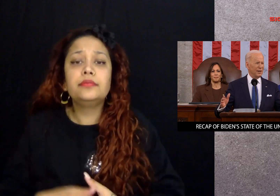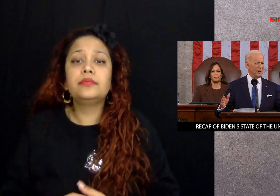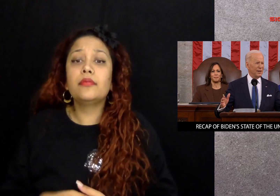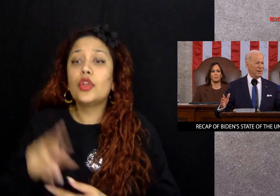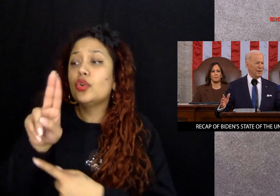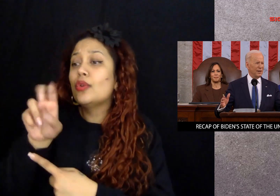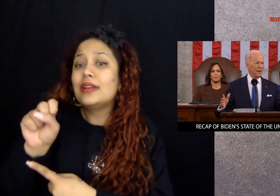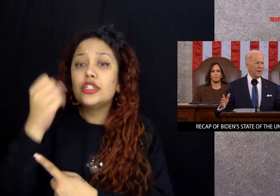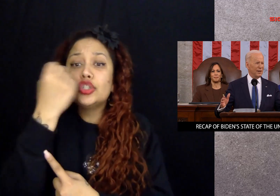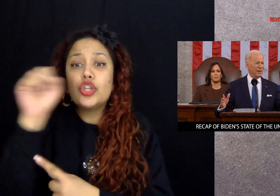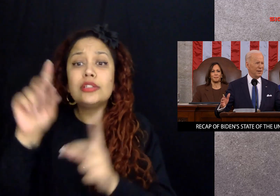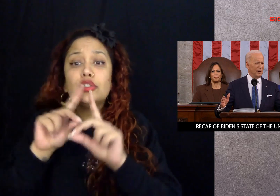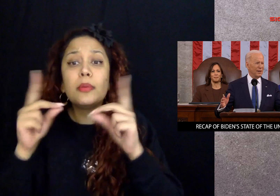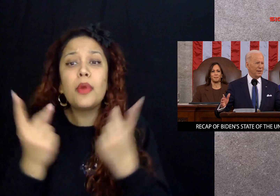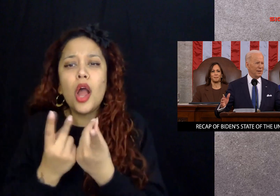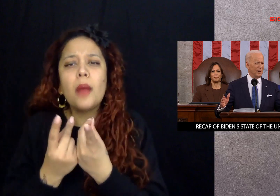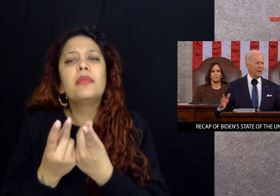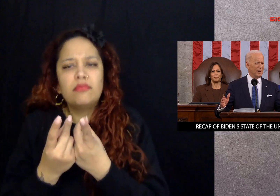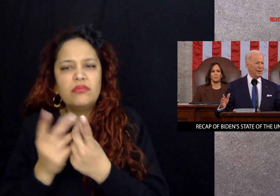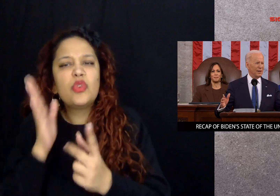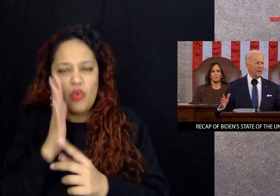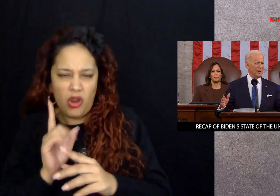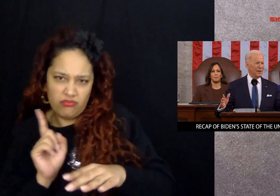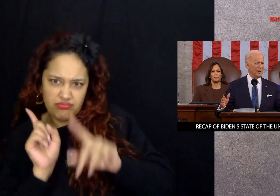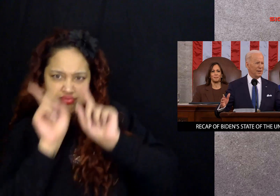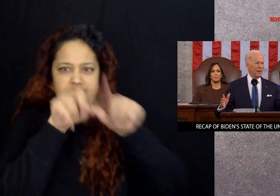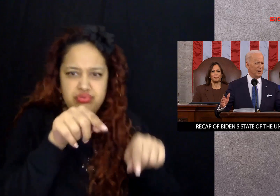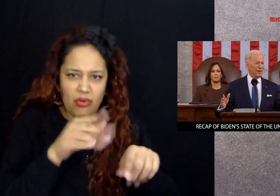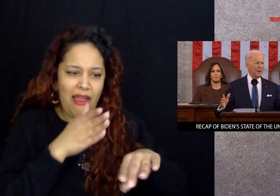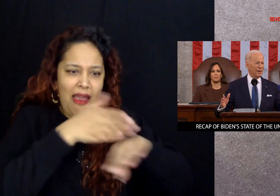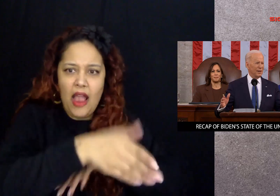Biden says America is working with its allies to support Ukraine